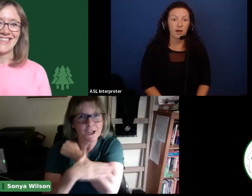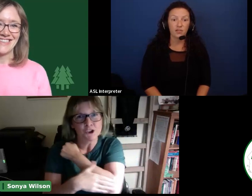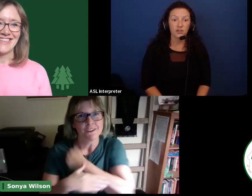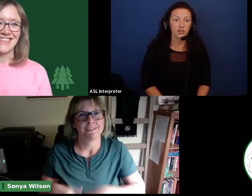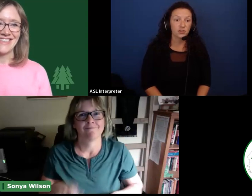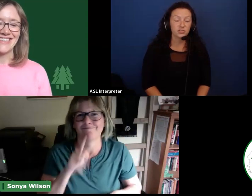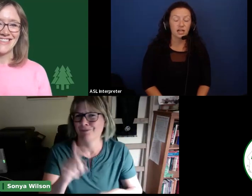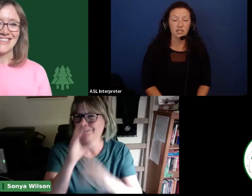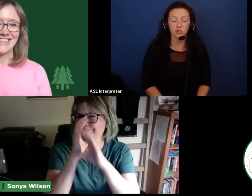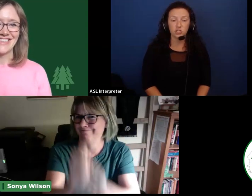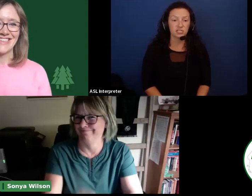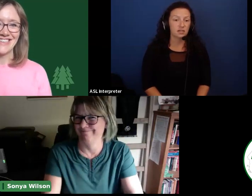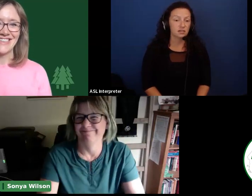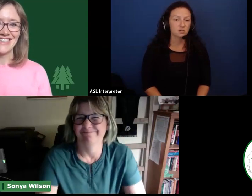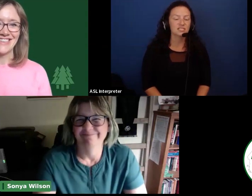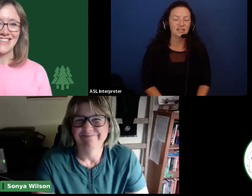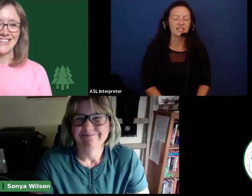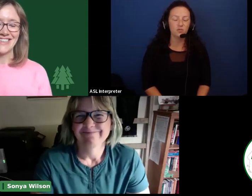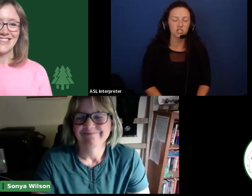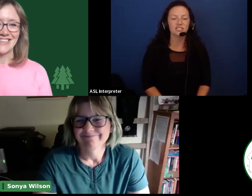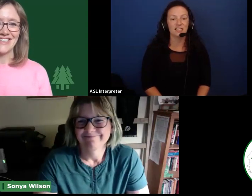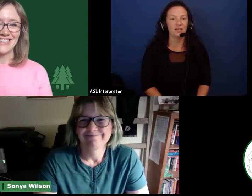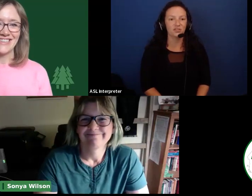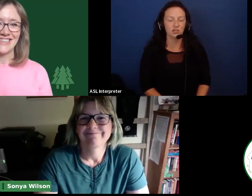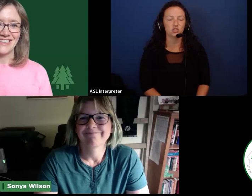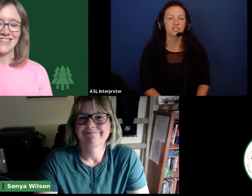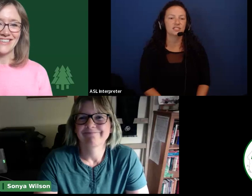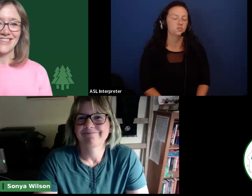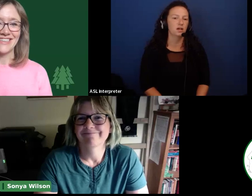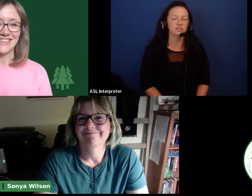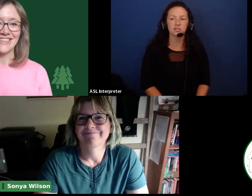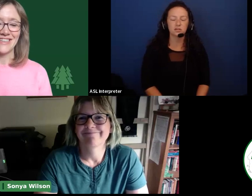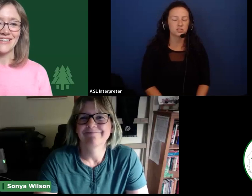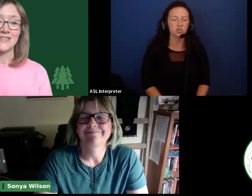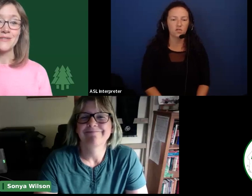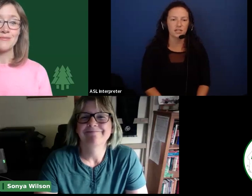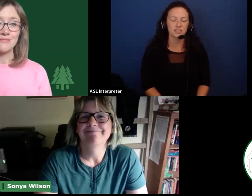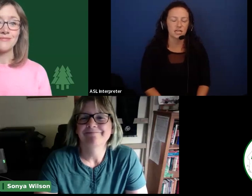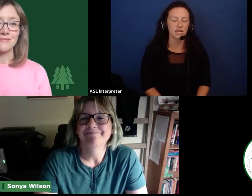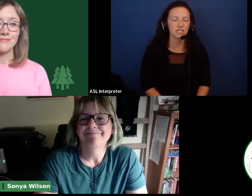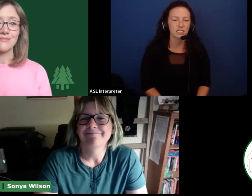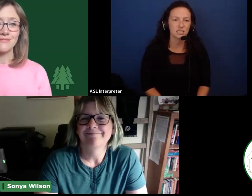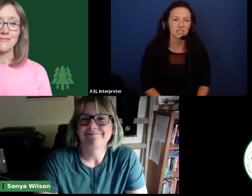From other sign languages, and signed languages in other countries as well. It's so fascinating.